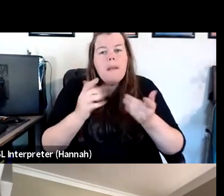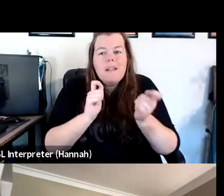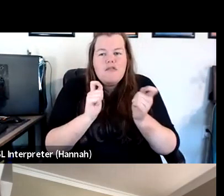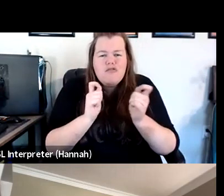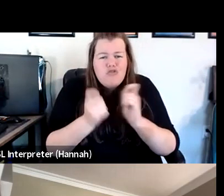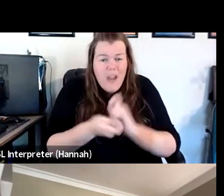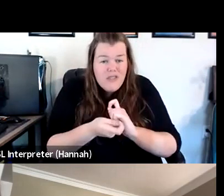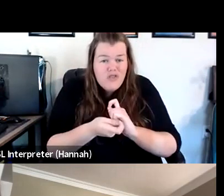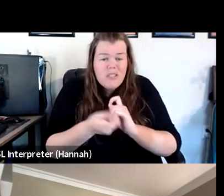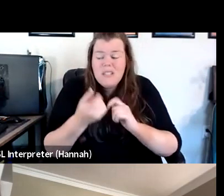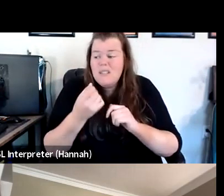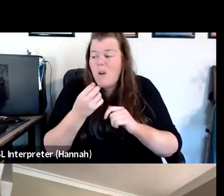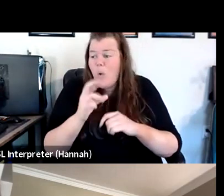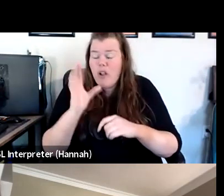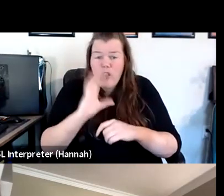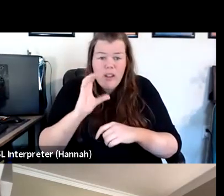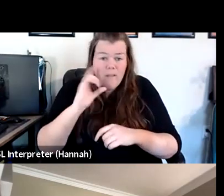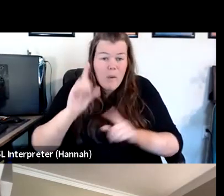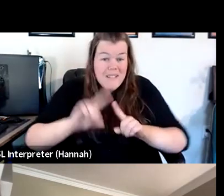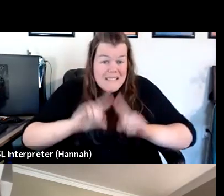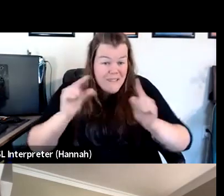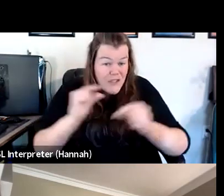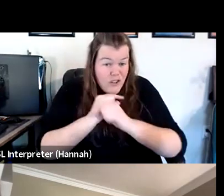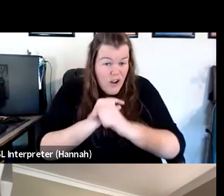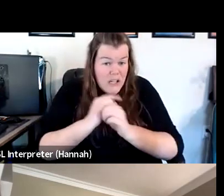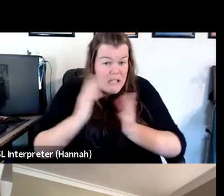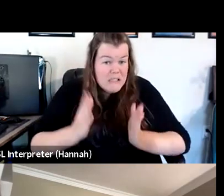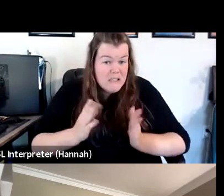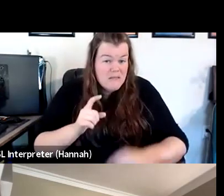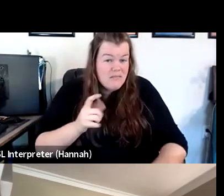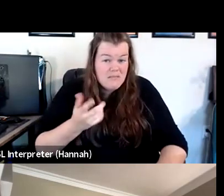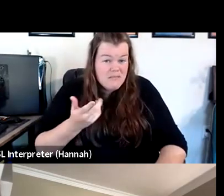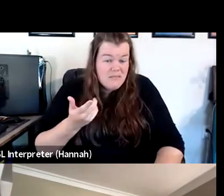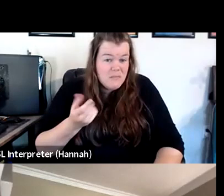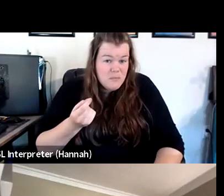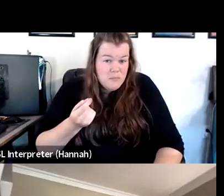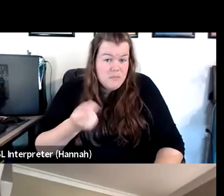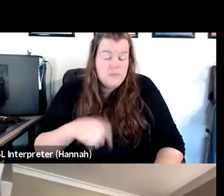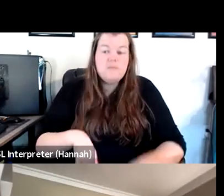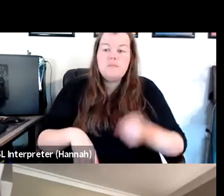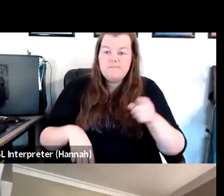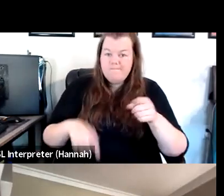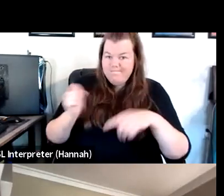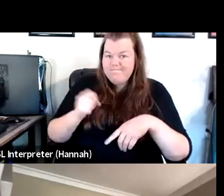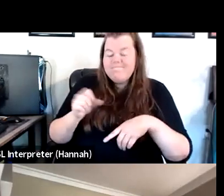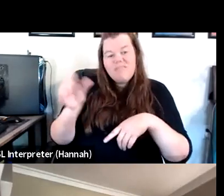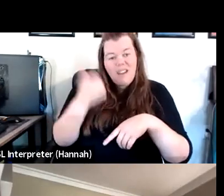seeking a different guardian for that individual. Yet another excellent question, Amber. That